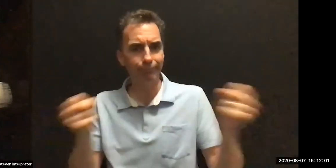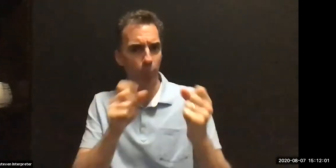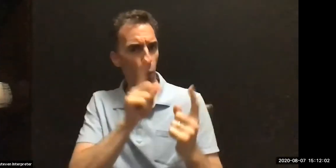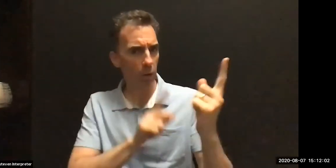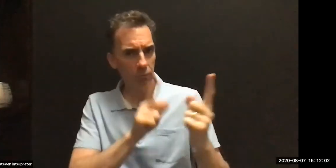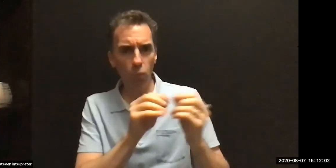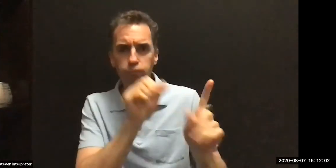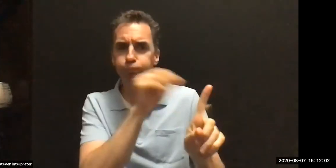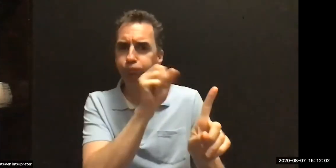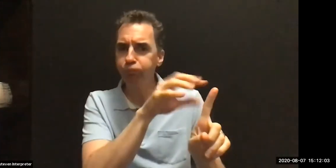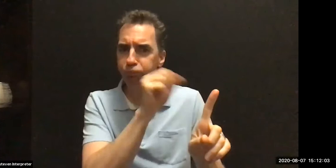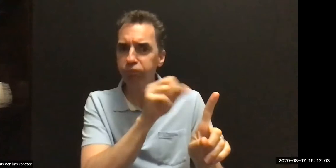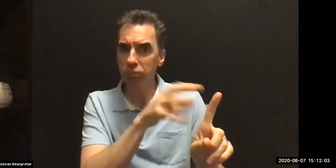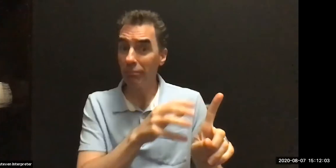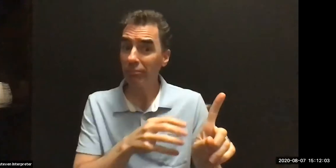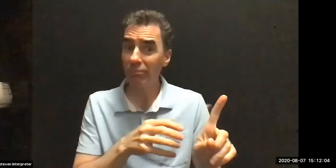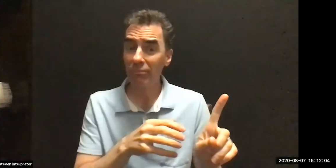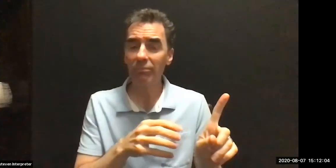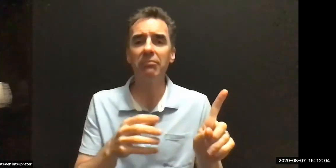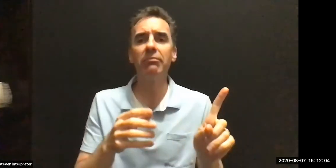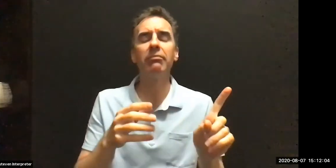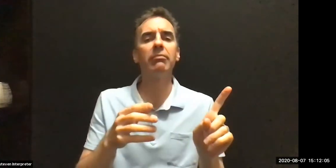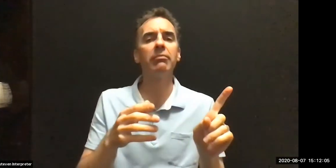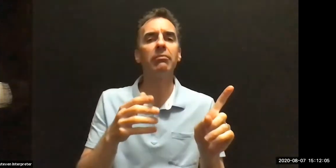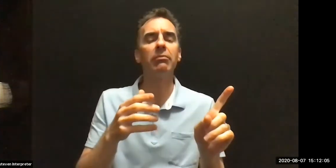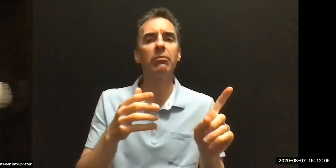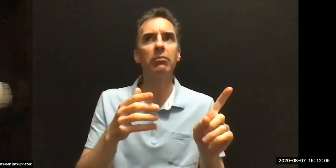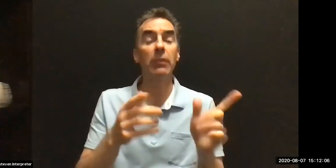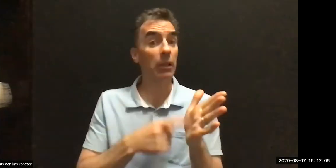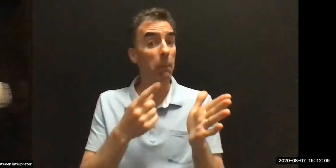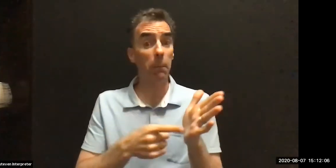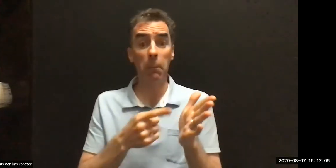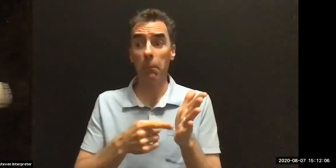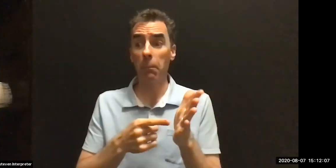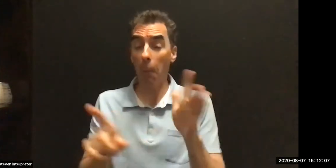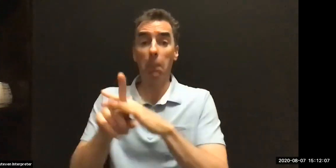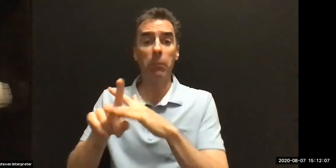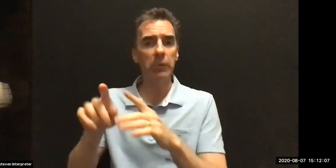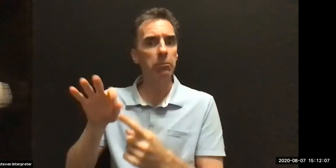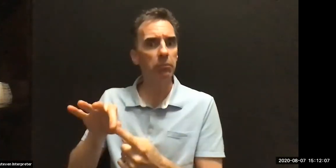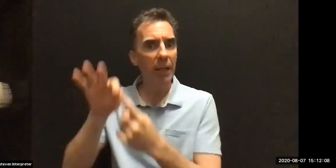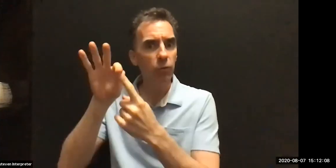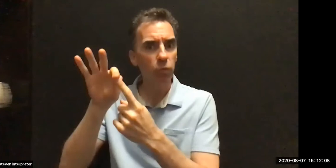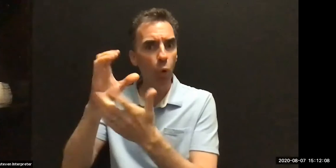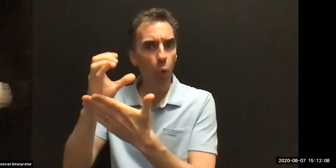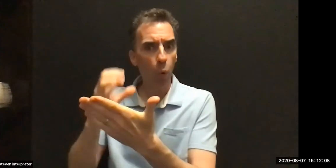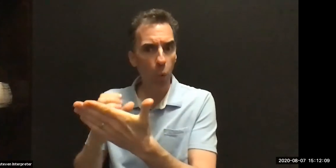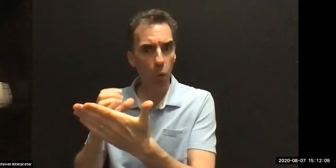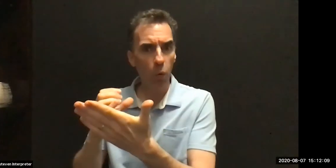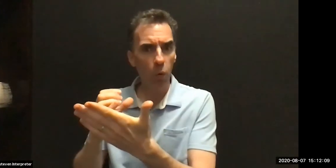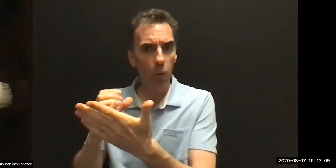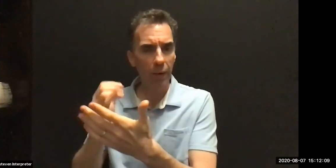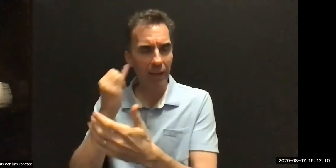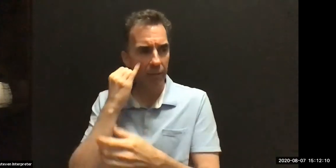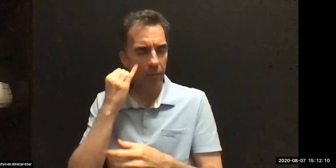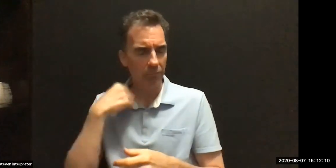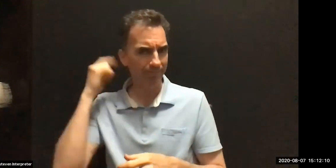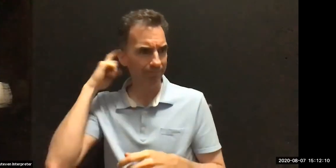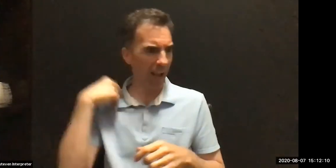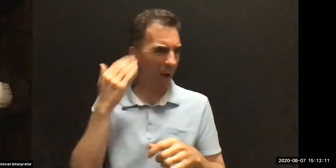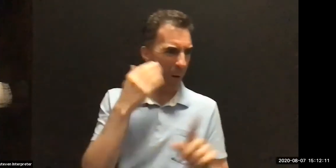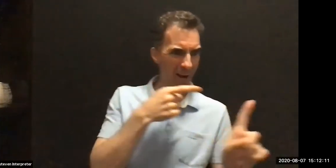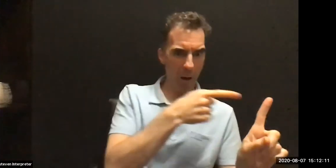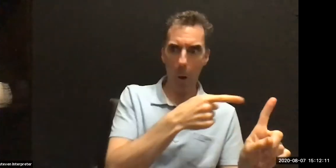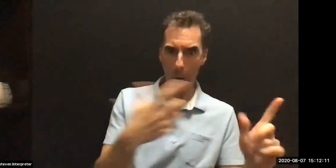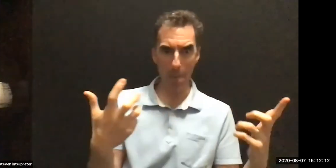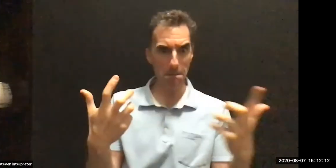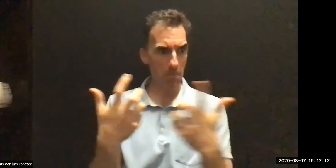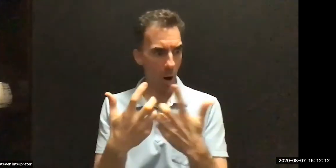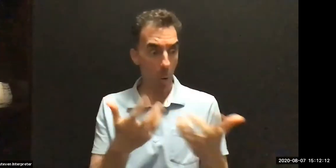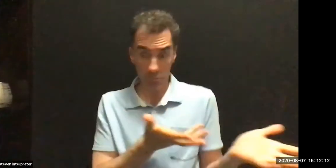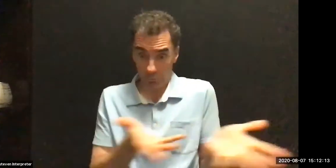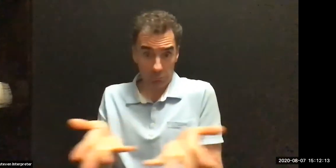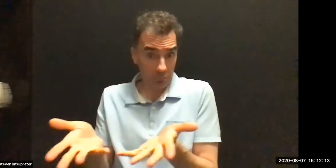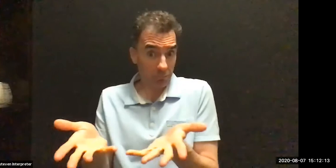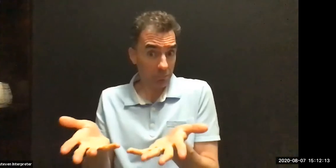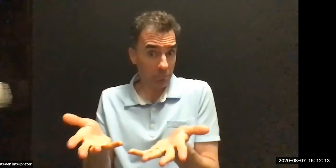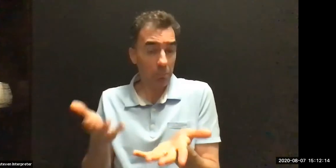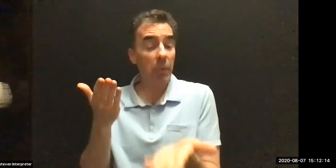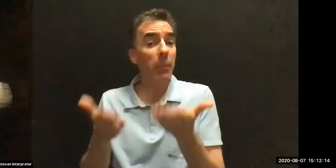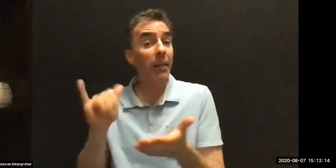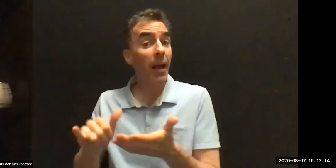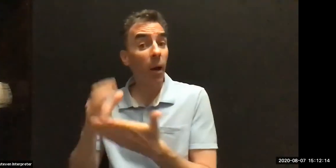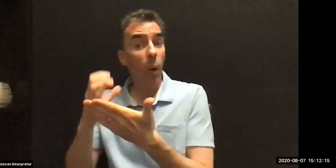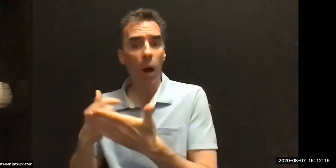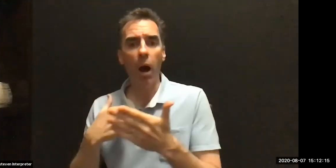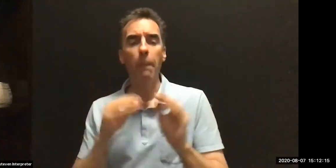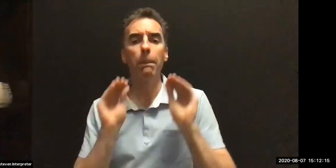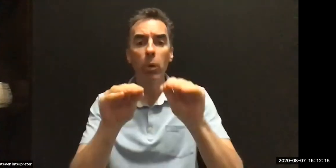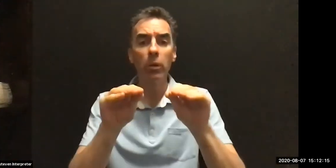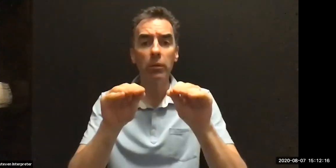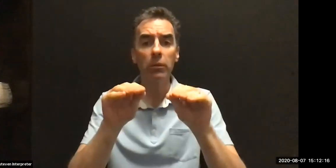Channelle Charest: Even if there is a because sometimes we'll have a specialized course that pops up. And so we understand who that person is in their background and where they come from, then they could qualify for a course that we're not going to list on our website because it's more specialized program.